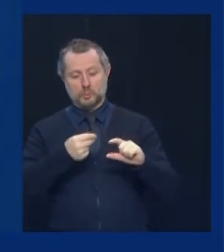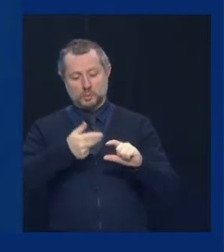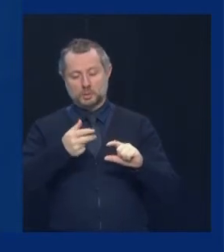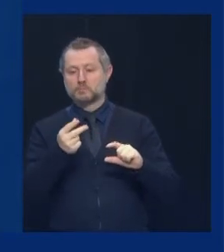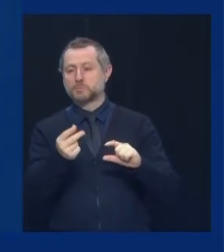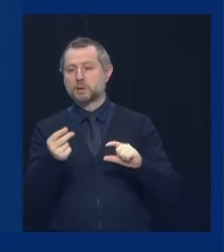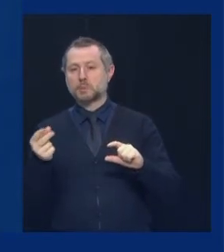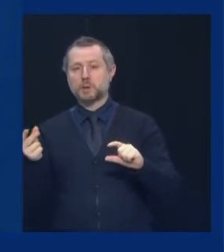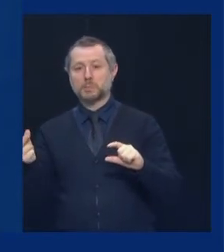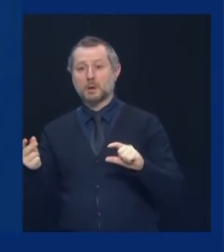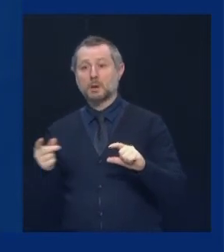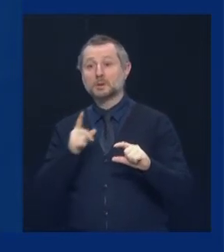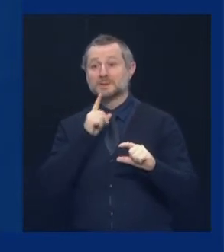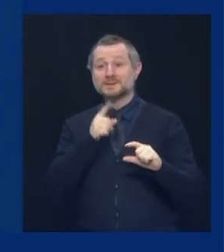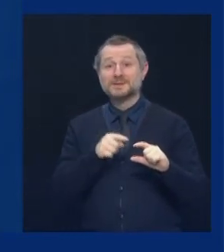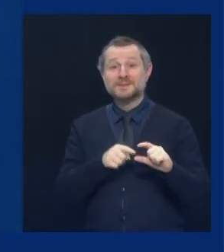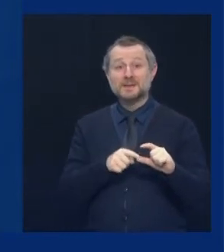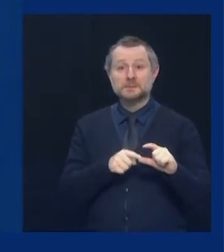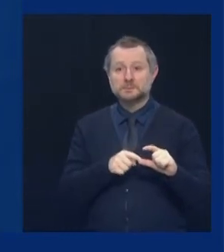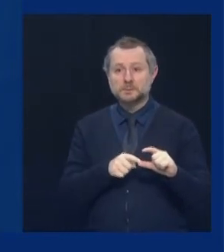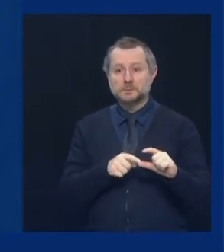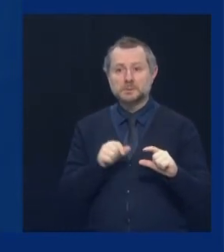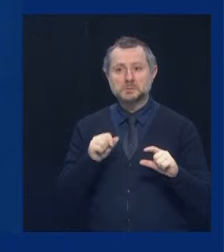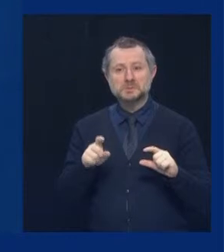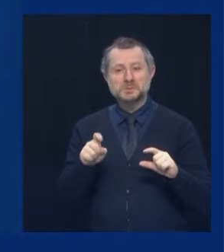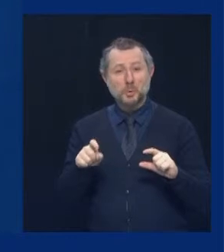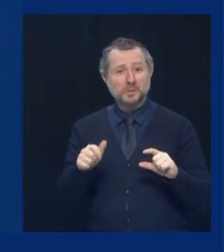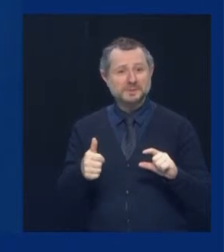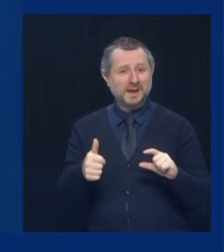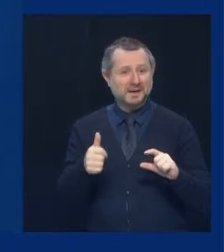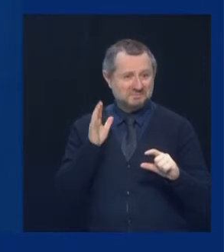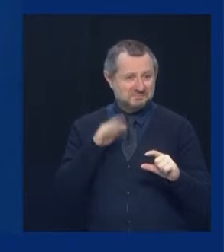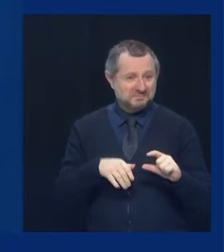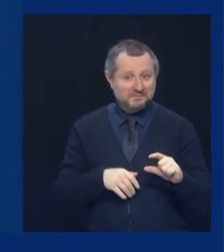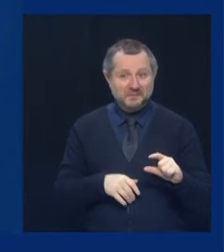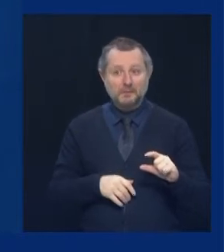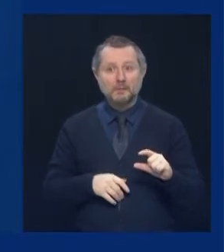THE MODERNA VIAL WAS SUPPOSED TO